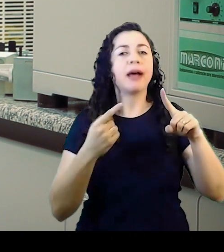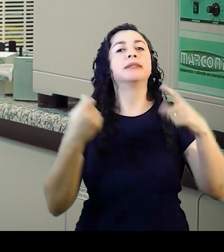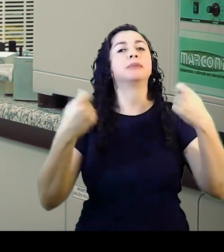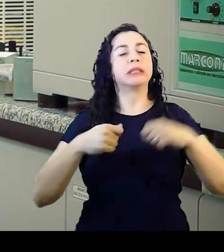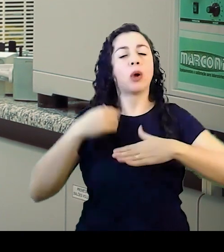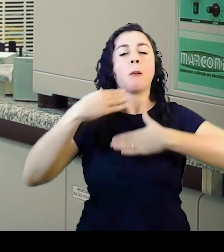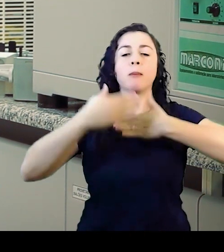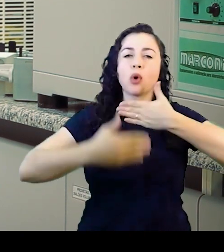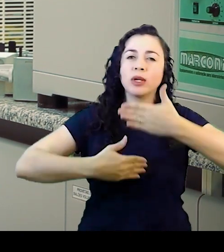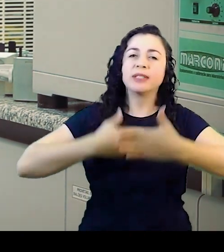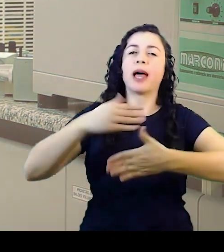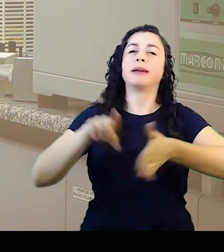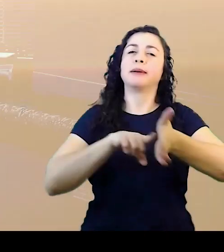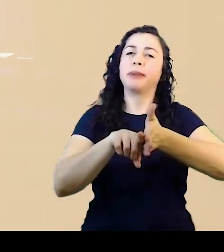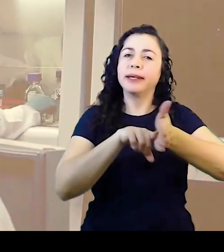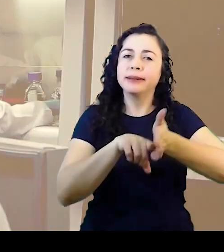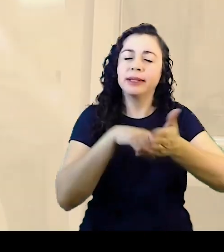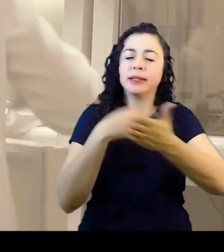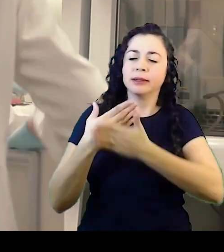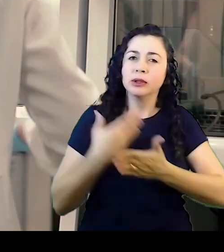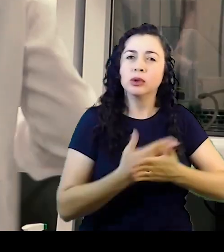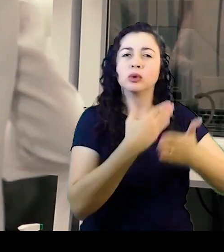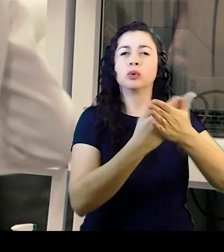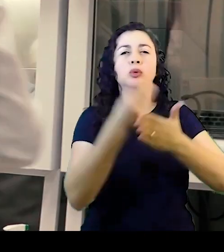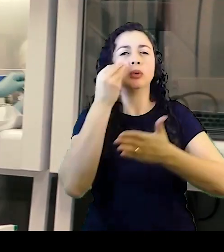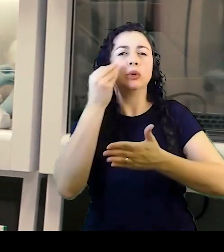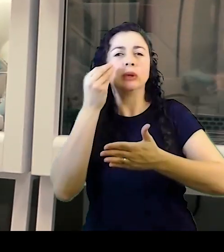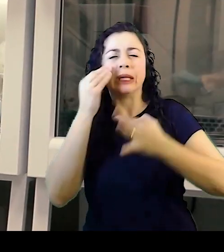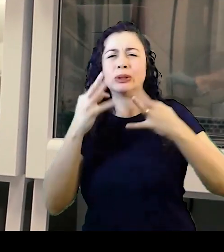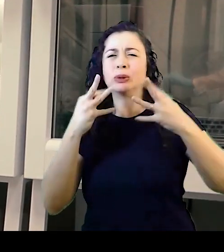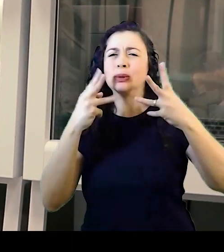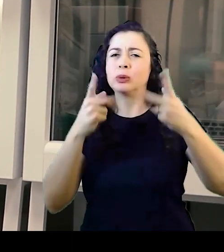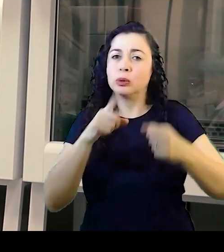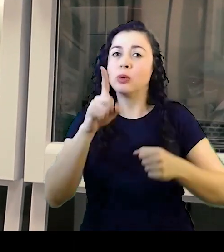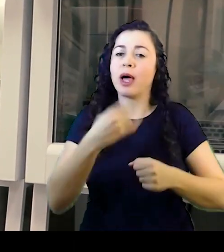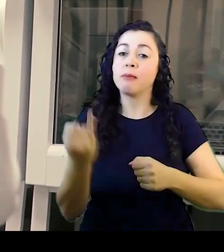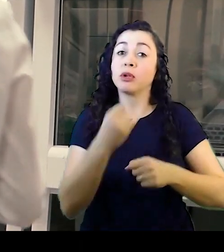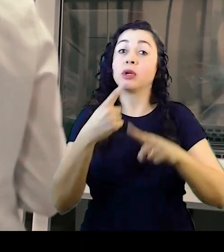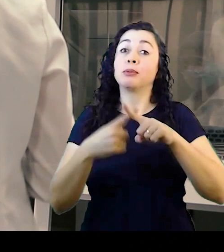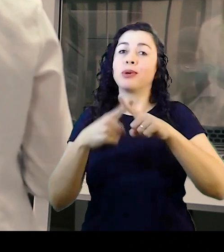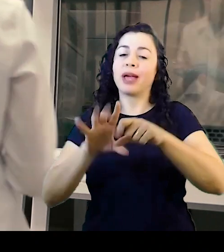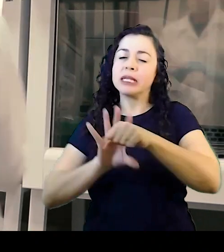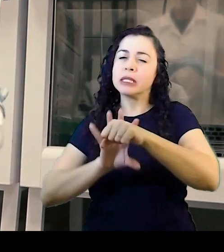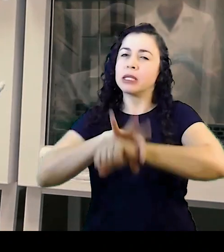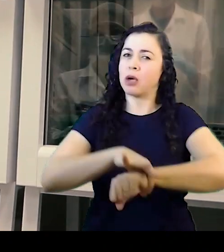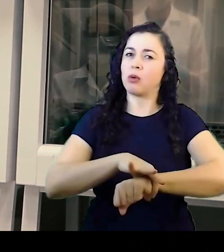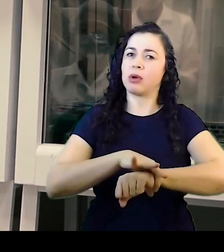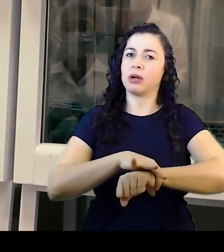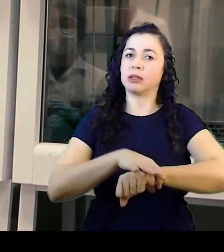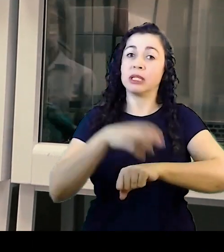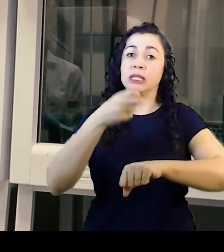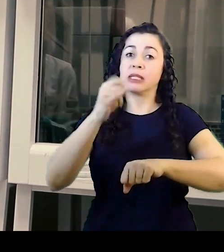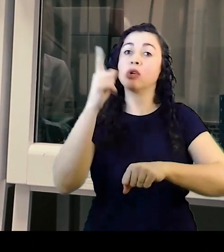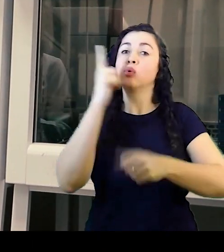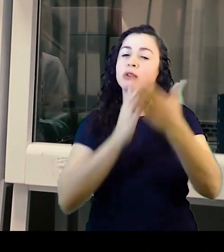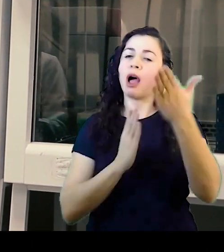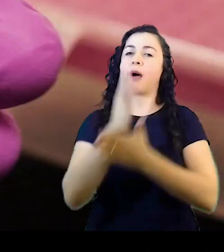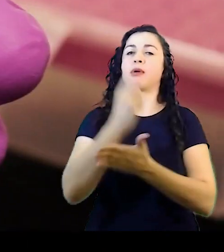process of fundamental scientific research to guarantee safety if it turns out to be a treatment someday.